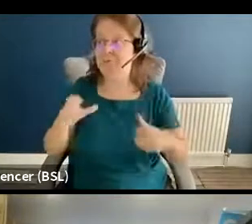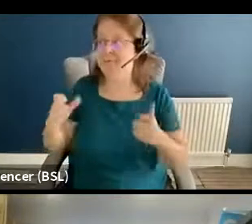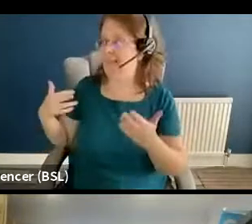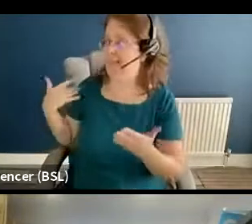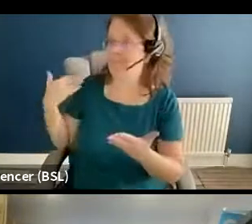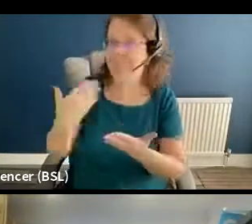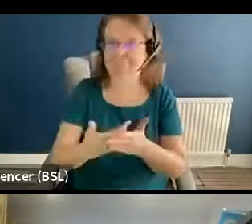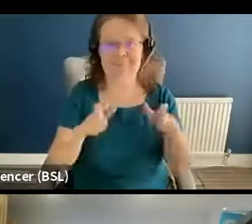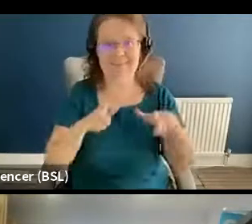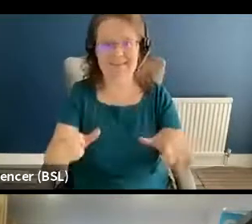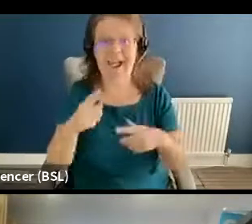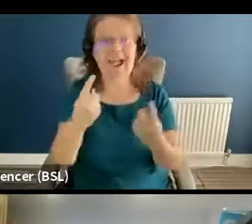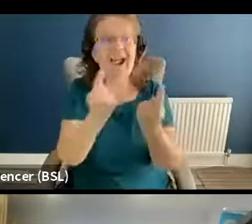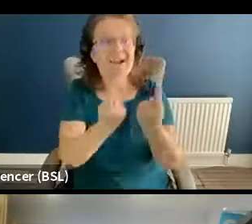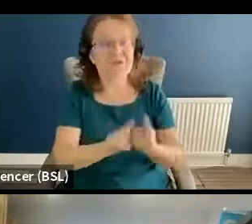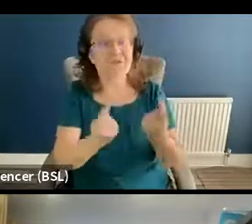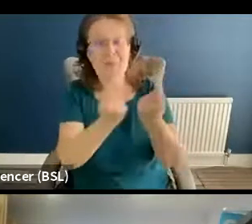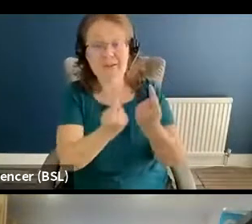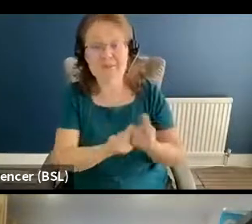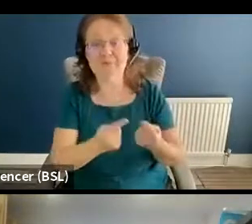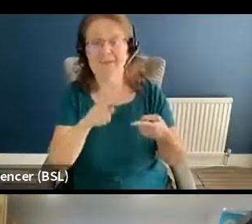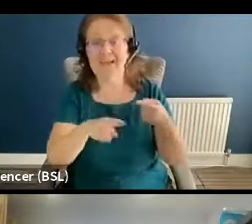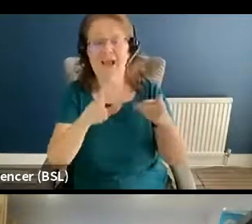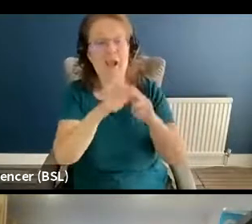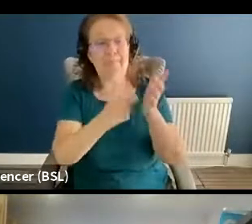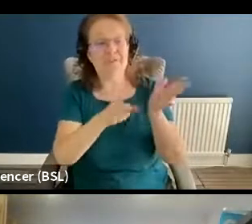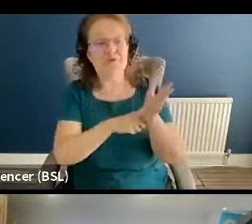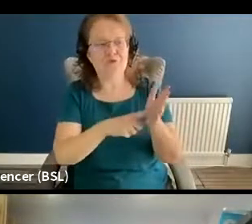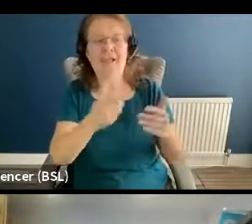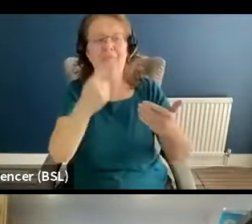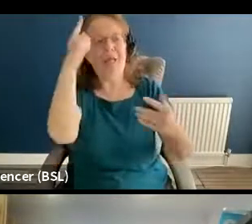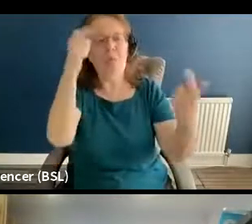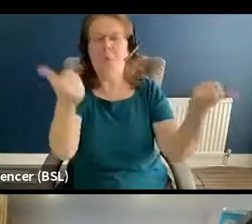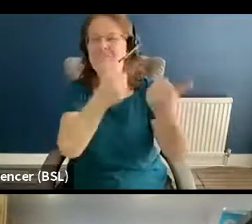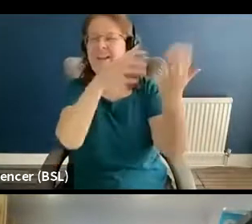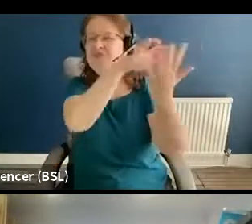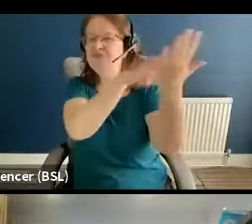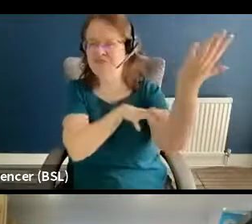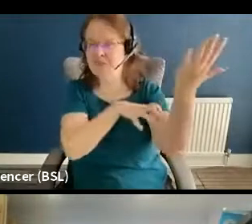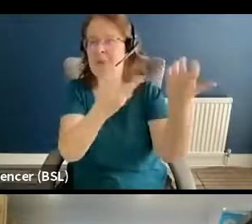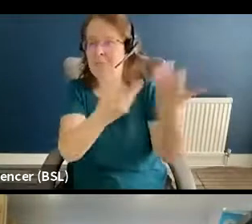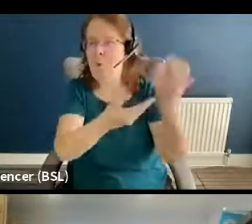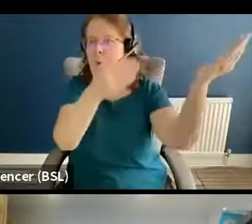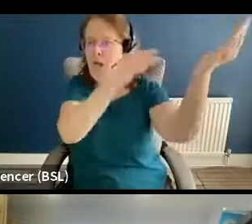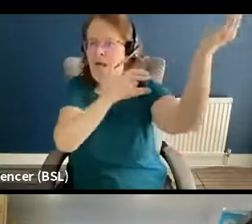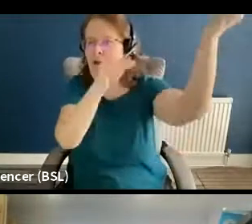the list of issues in, in Drupal is larger than ever. But we're still making progress on it and